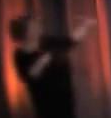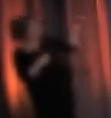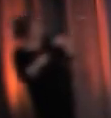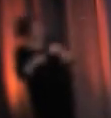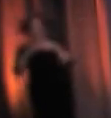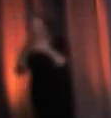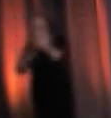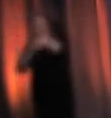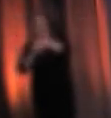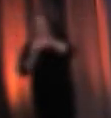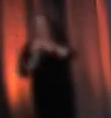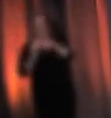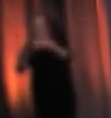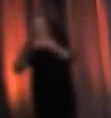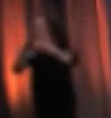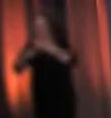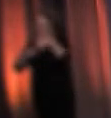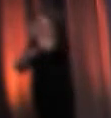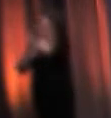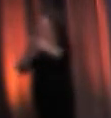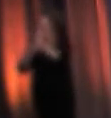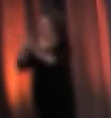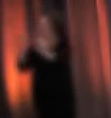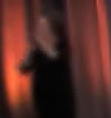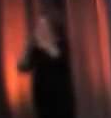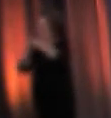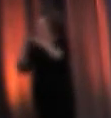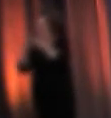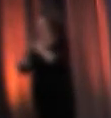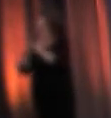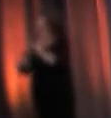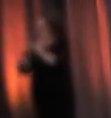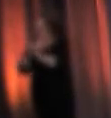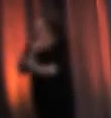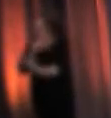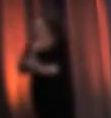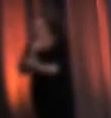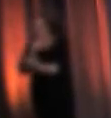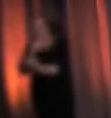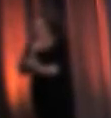logo and a teasing image of someone holding a fragment of an artwork.